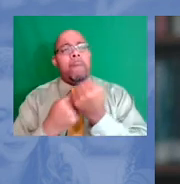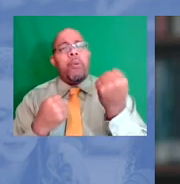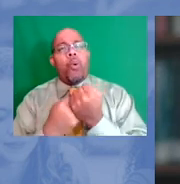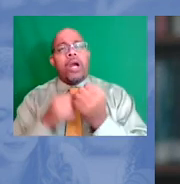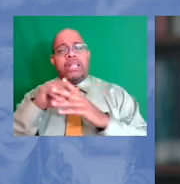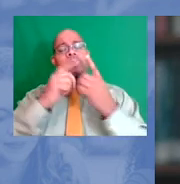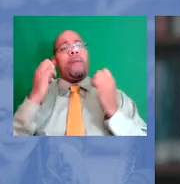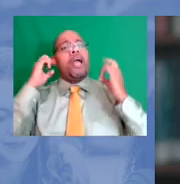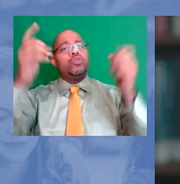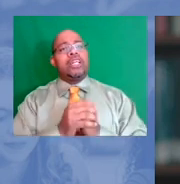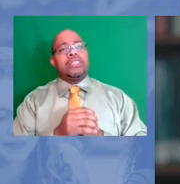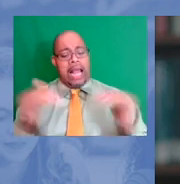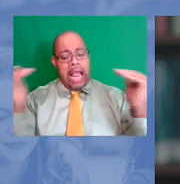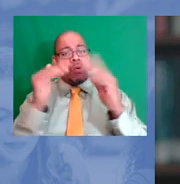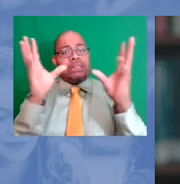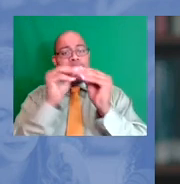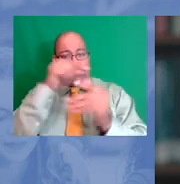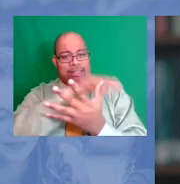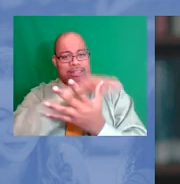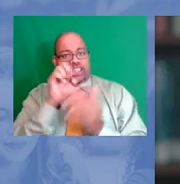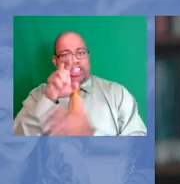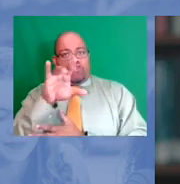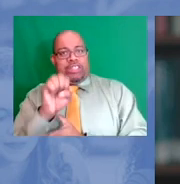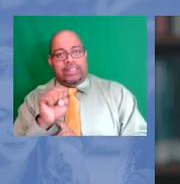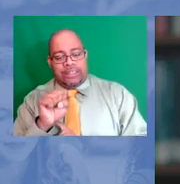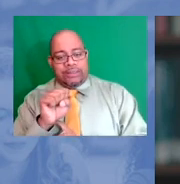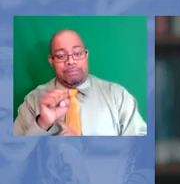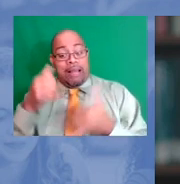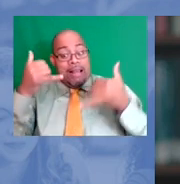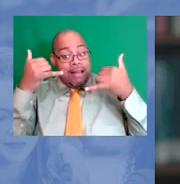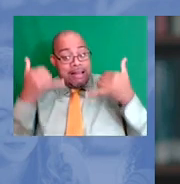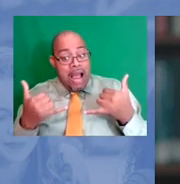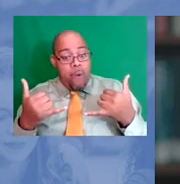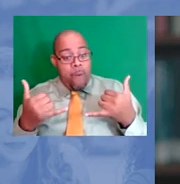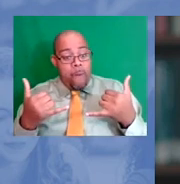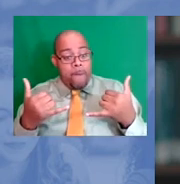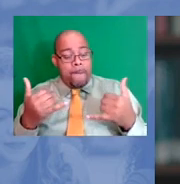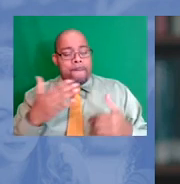SUMMIT SERIES. NOW IT'S MY GREAT PLEASURE TO INTRODUCE OUR